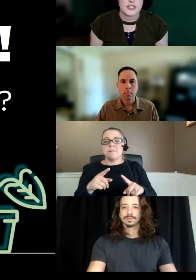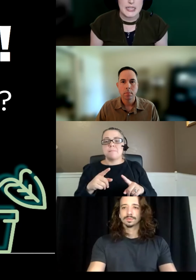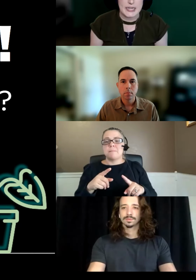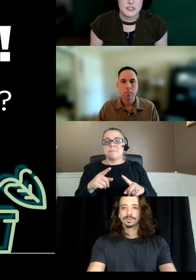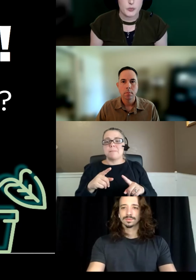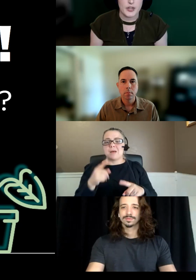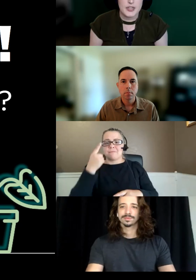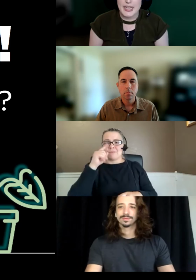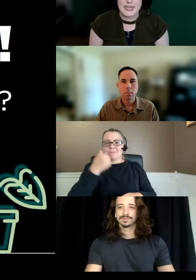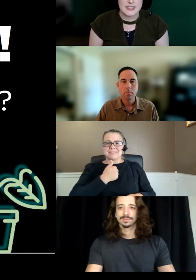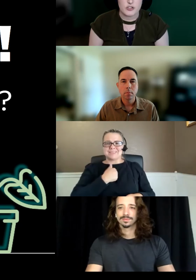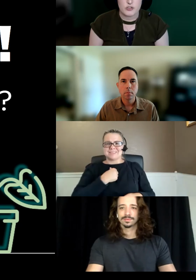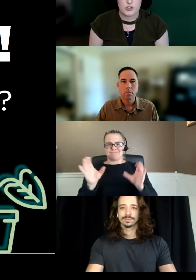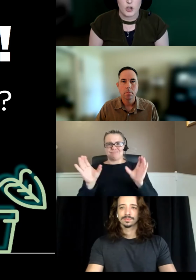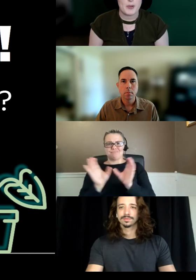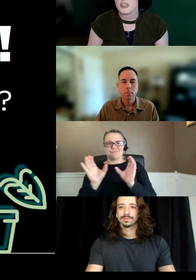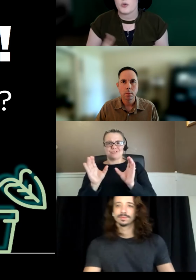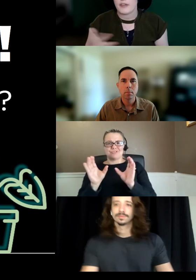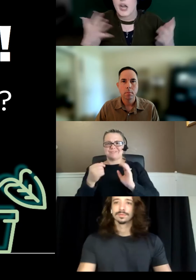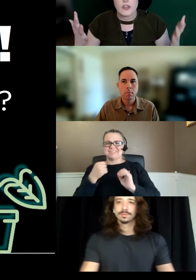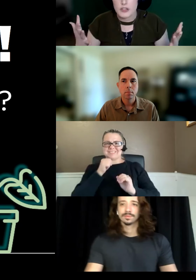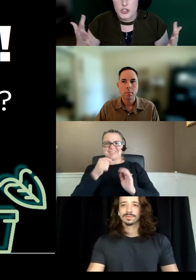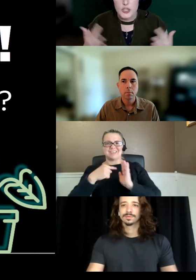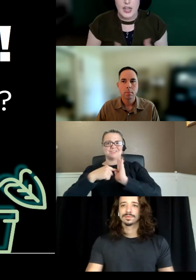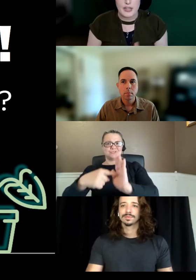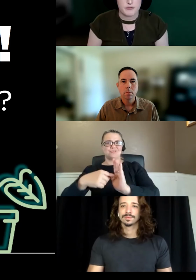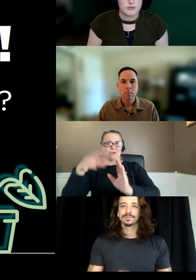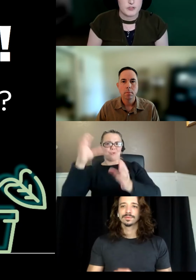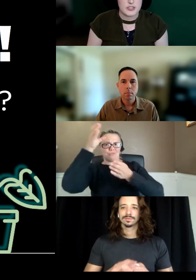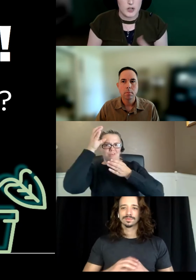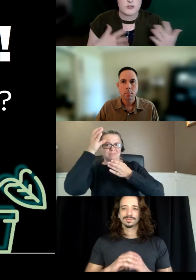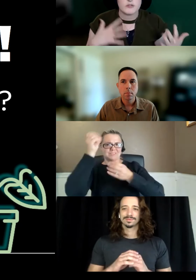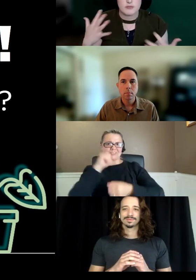you're dedicated to it. It doesn't show me that you have knowledge. I've done,